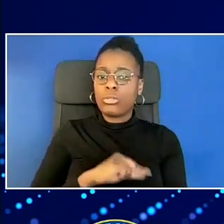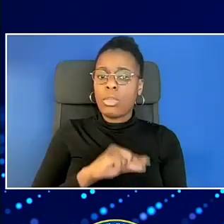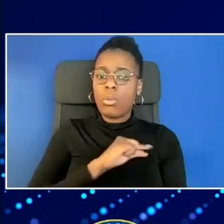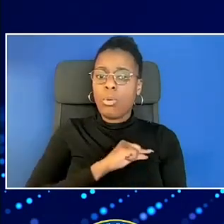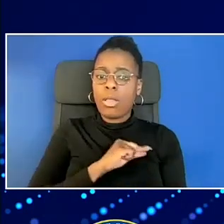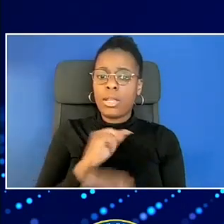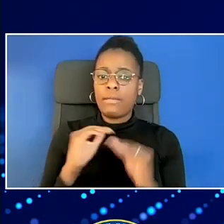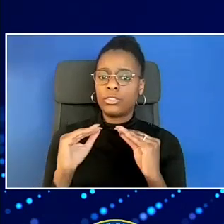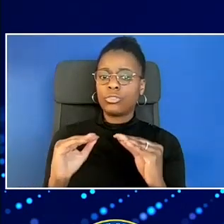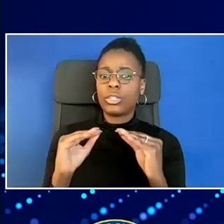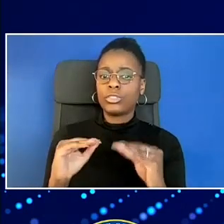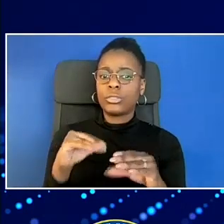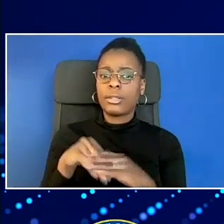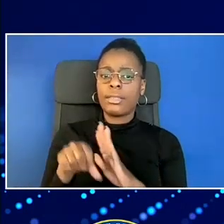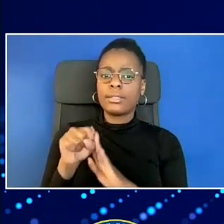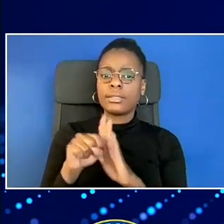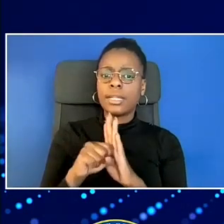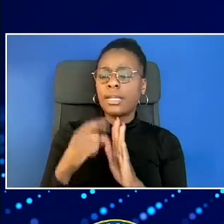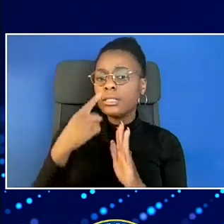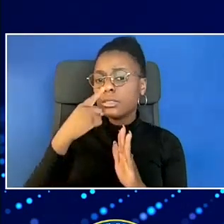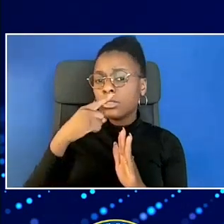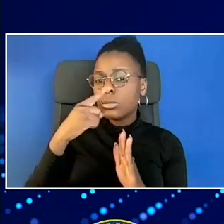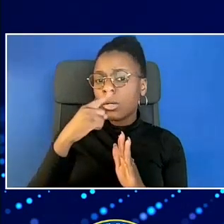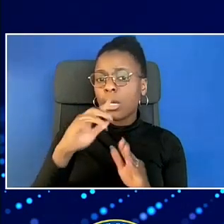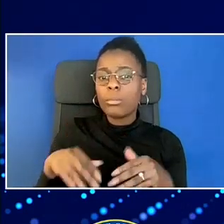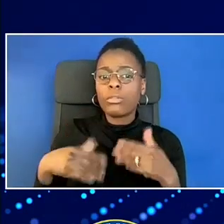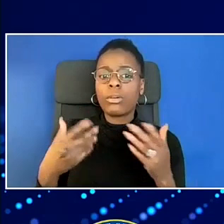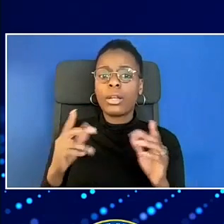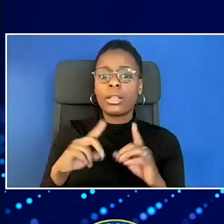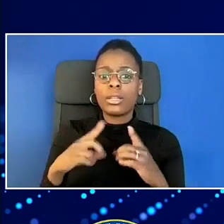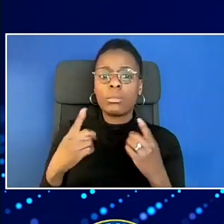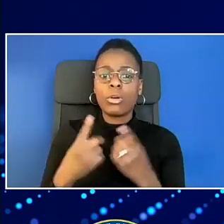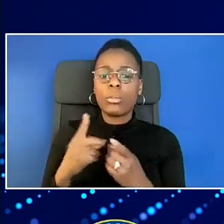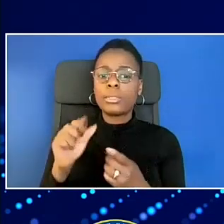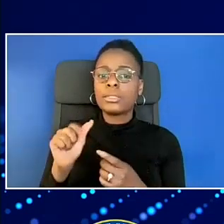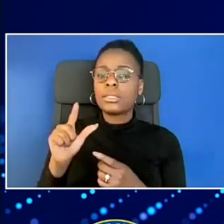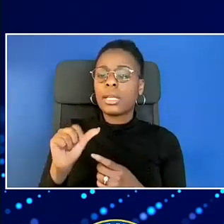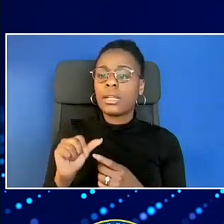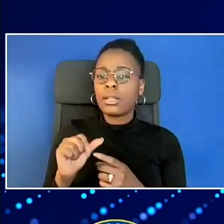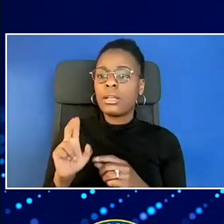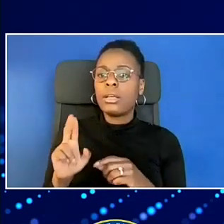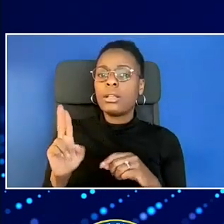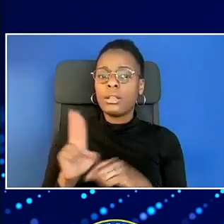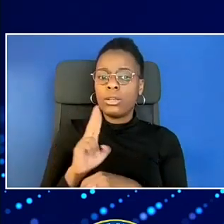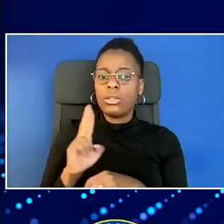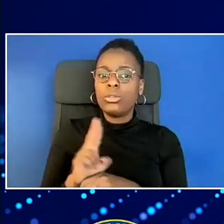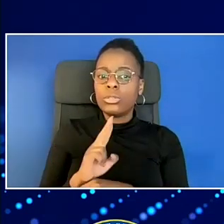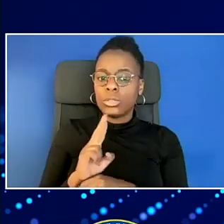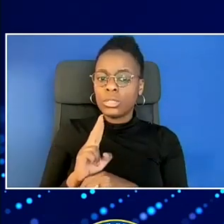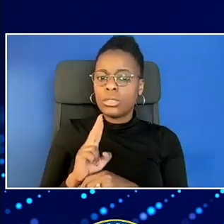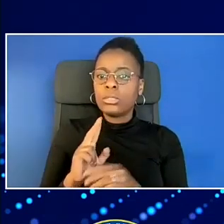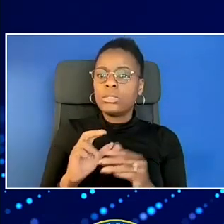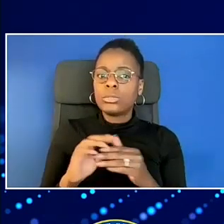So can you provide the Department's data that they're using to indicate that online providers of education are providing